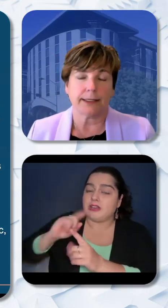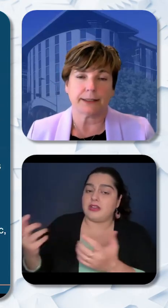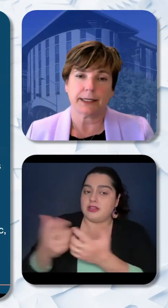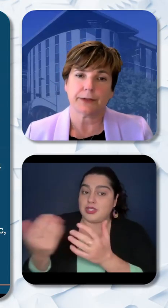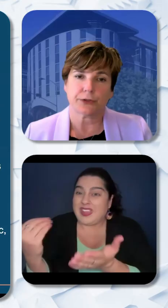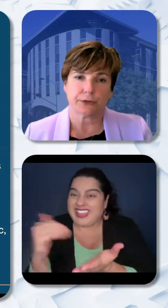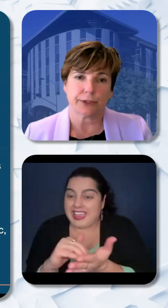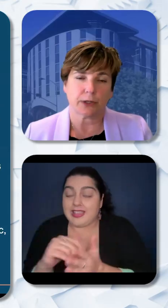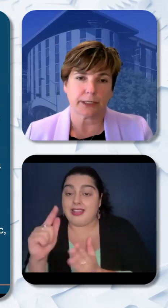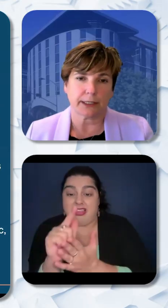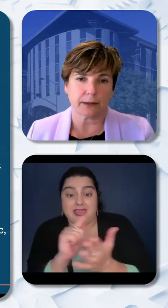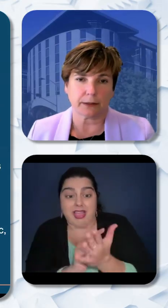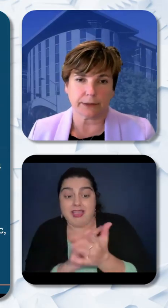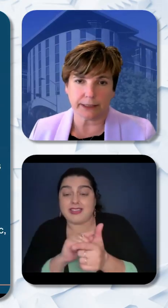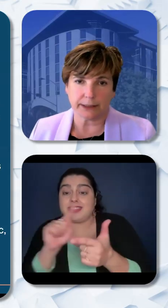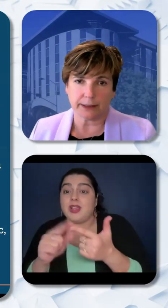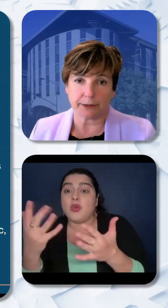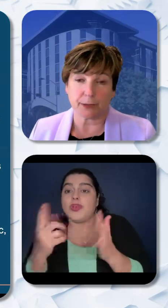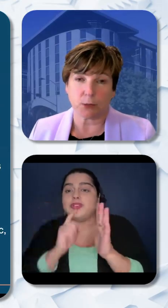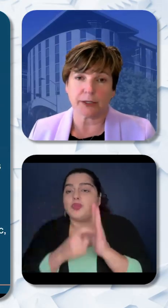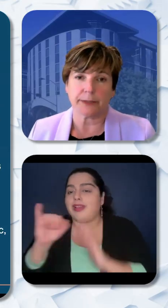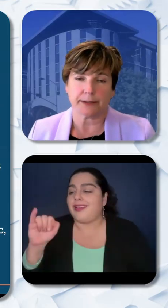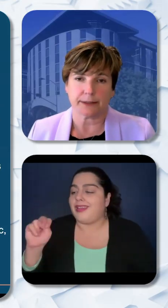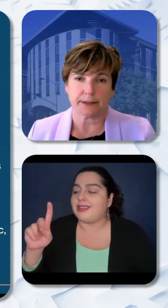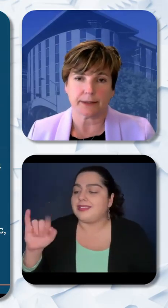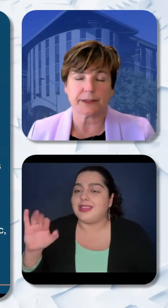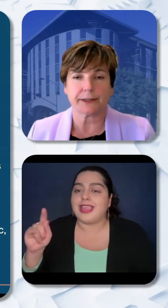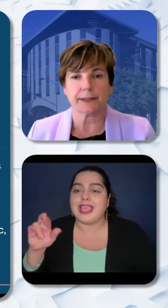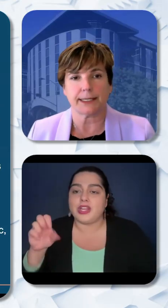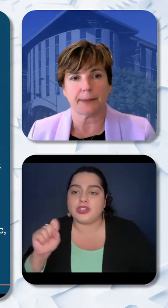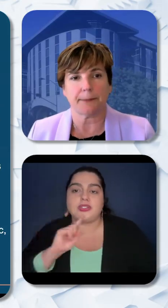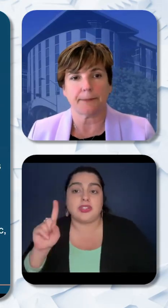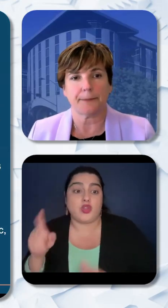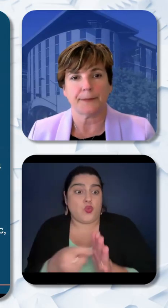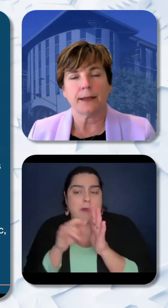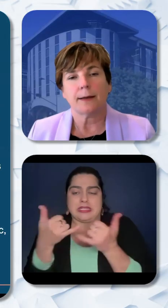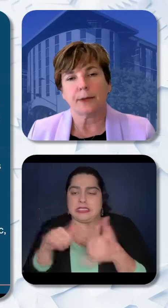and indicators regarding LRE and the requirements are still the same.